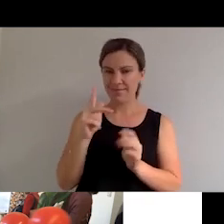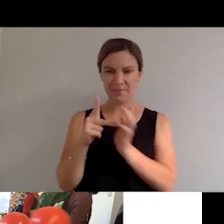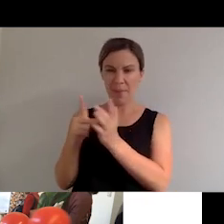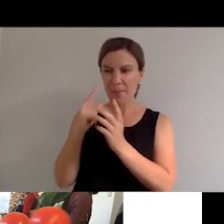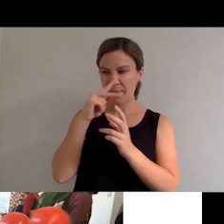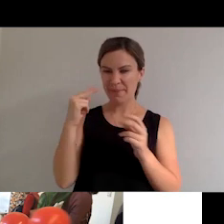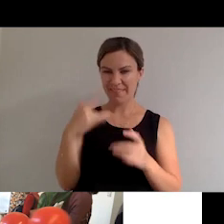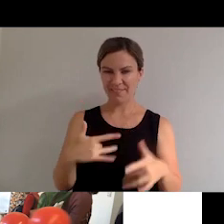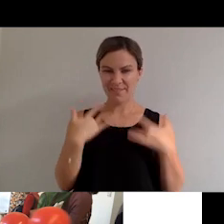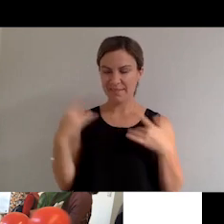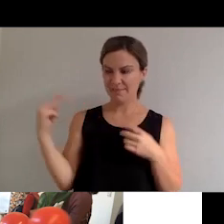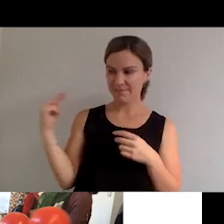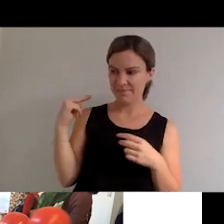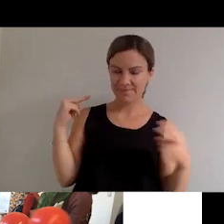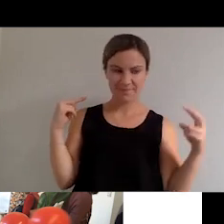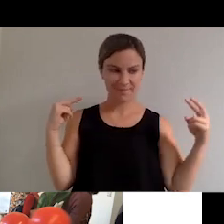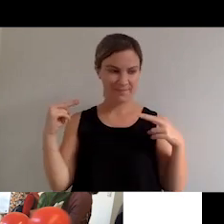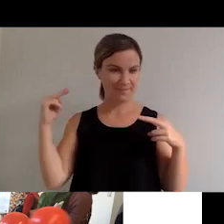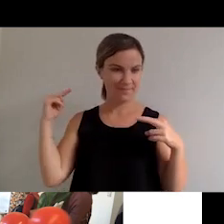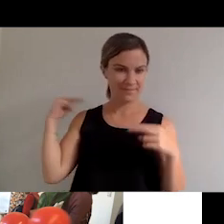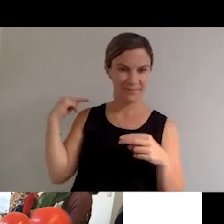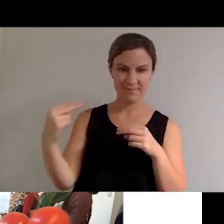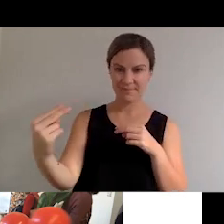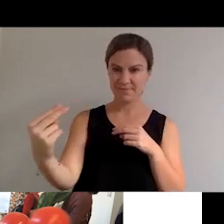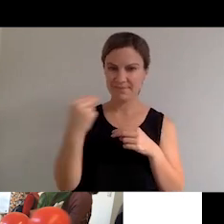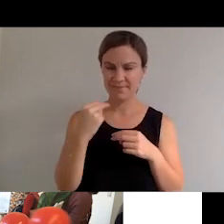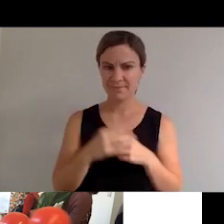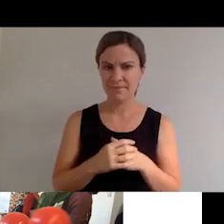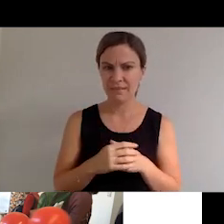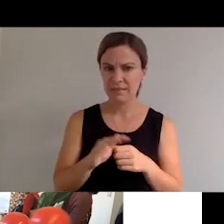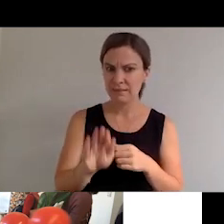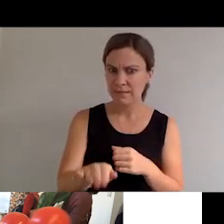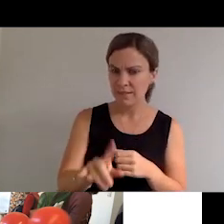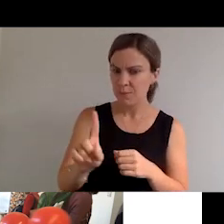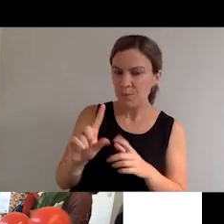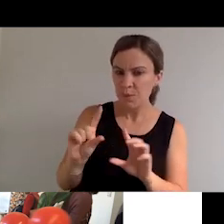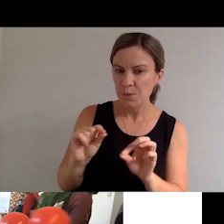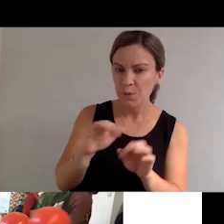what do you do about the credit card. He said, "It is accruing interest."